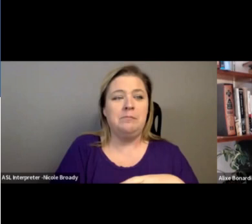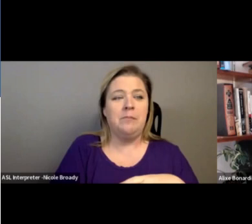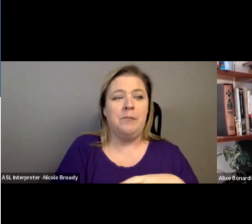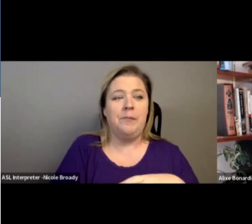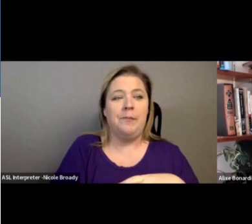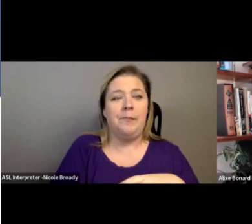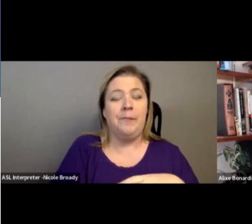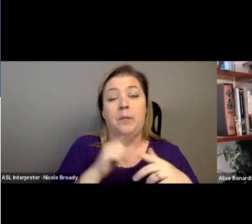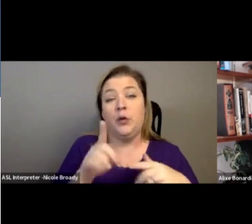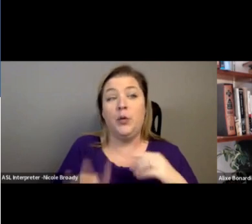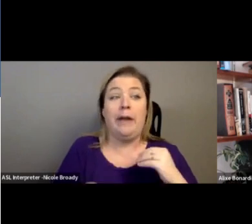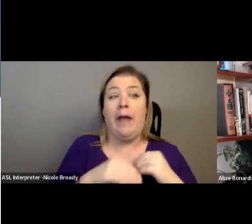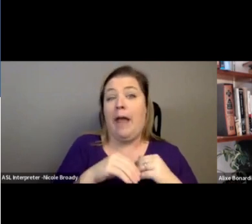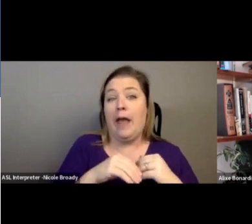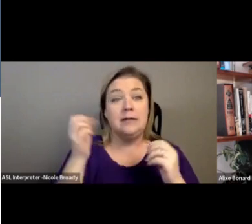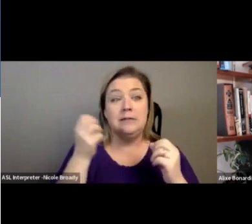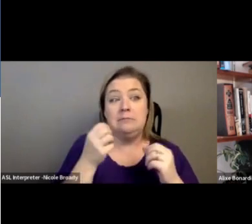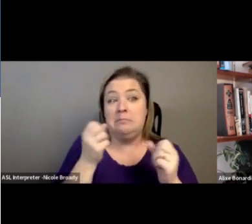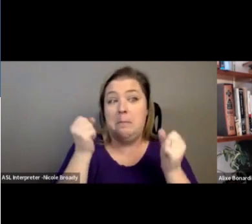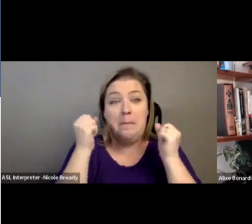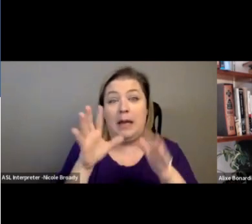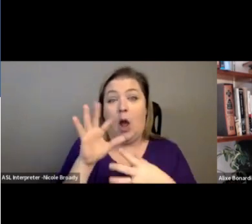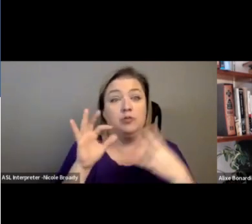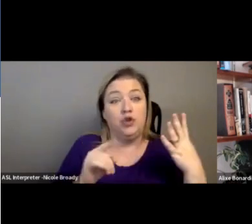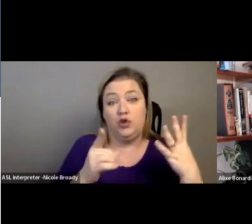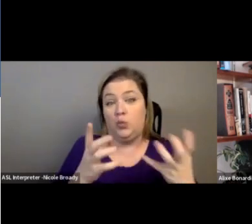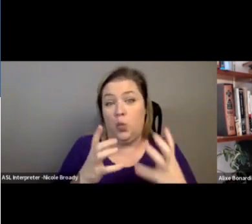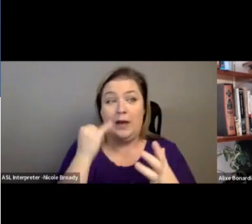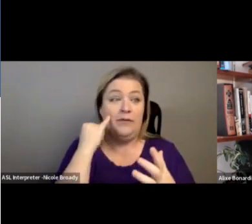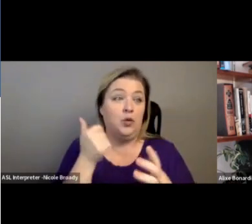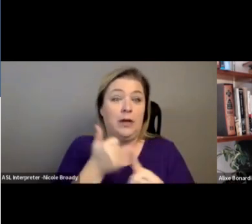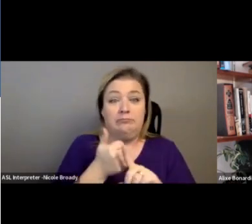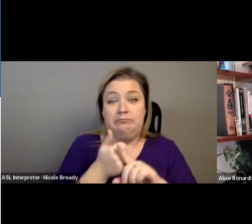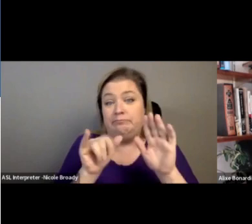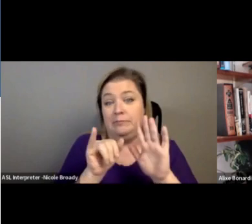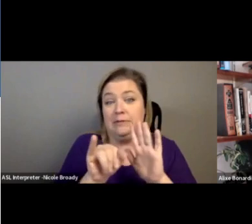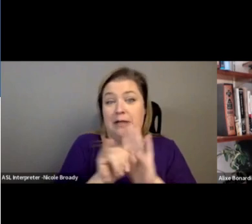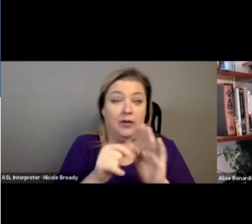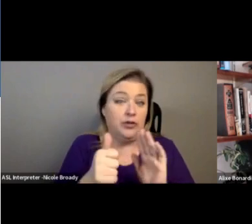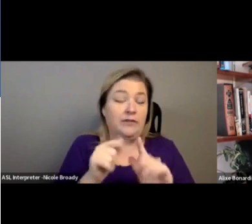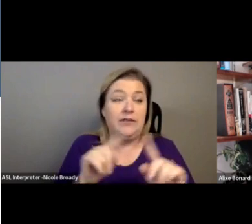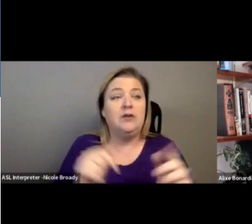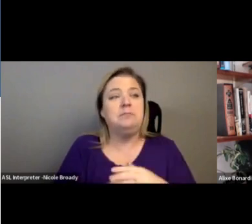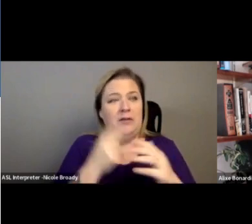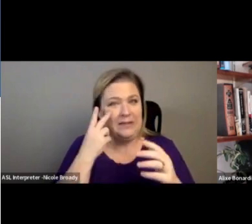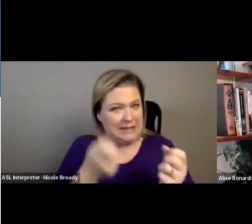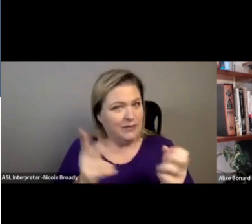can add as many options as you choose. And I see a number of people are starting to respond.